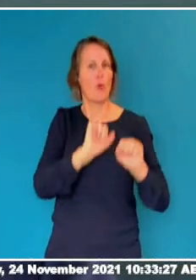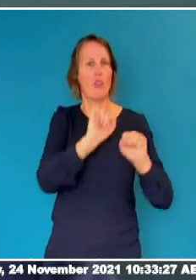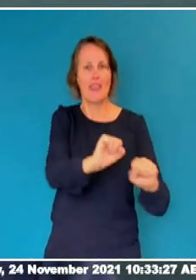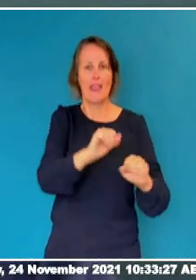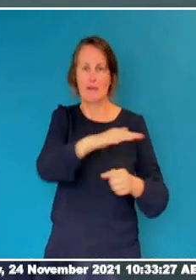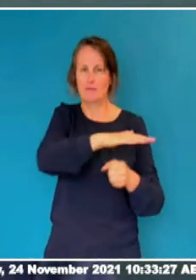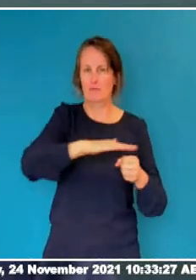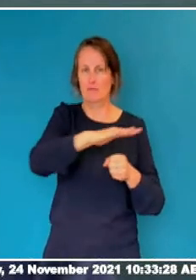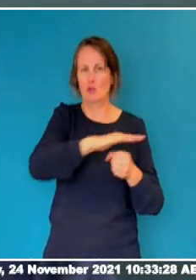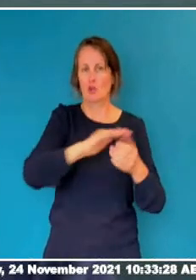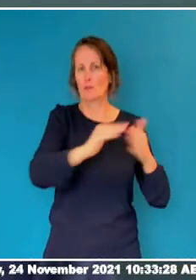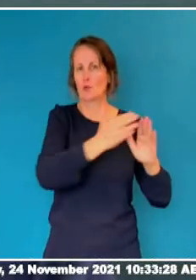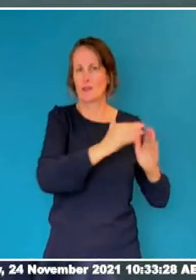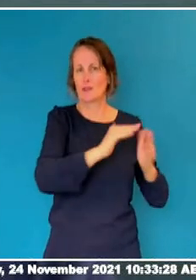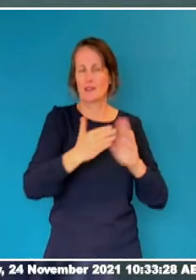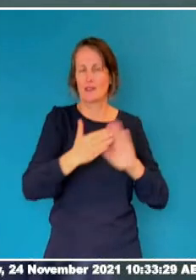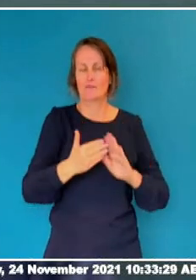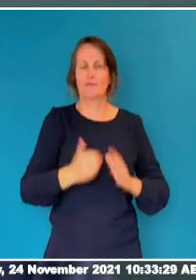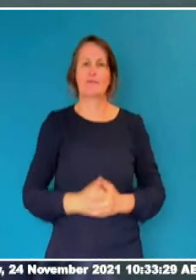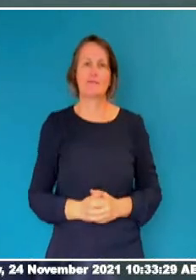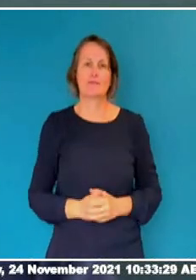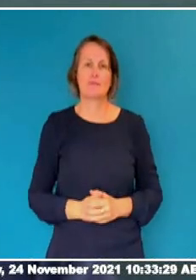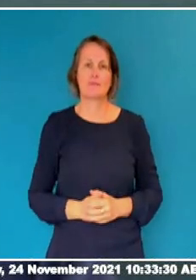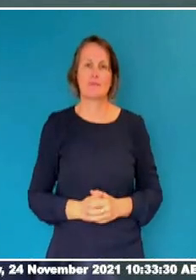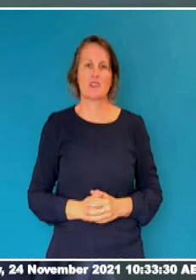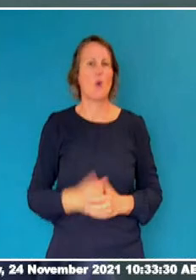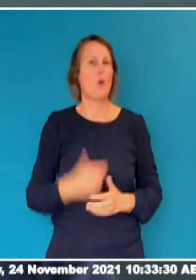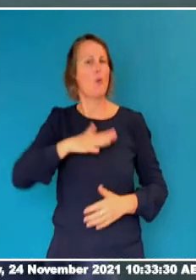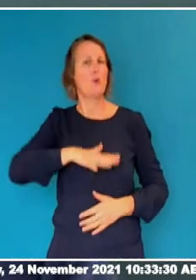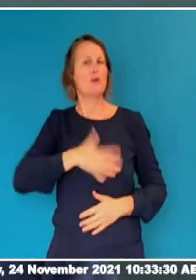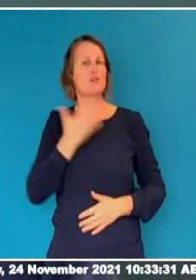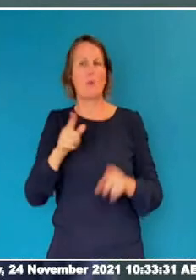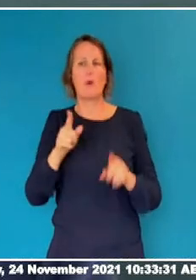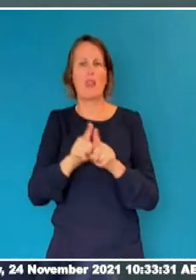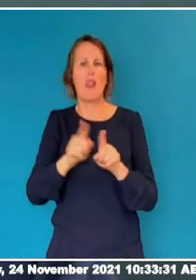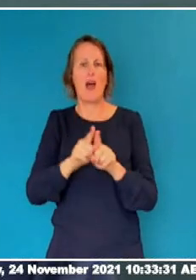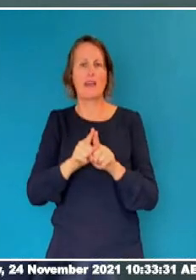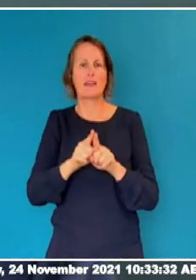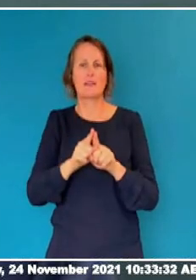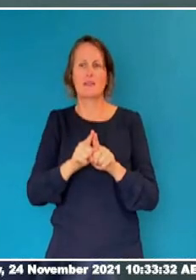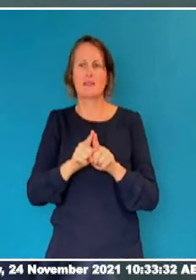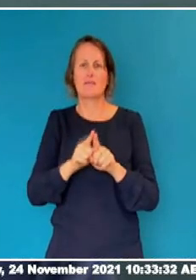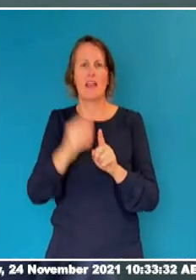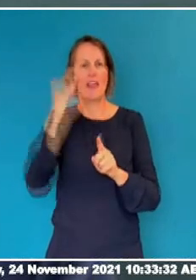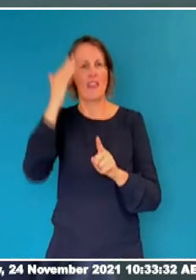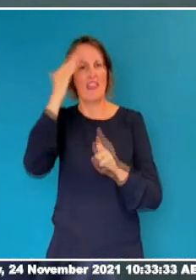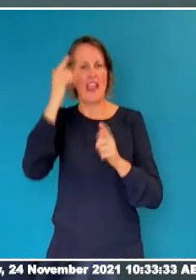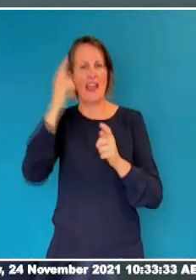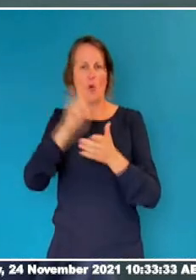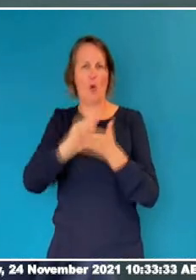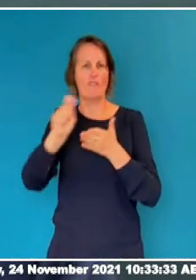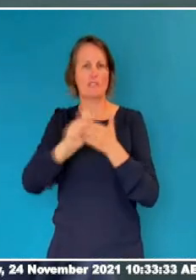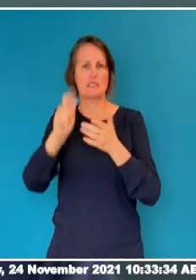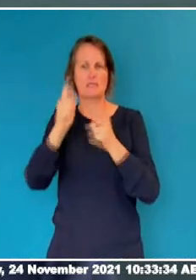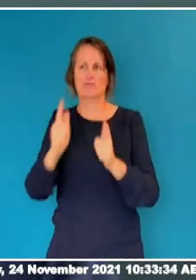restaurant, rather than someone at head office a million miles away from what's actually going on in our restaurants.